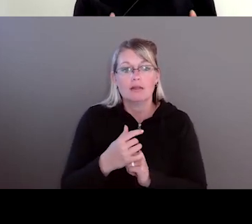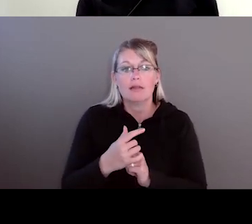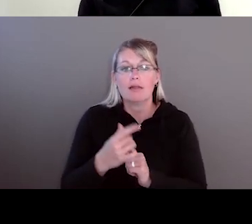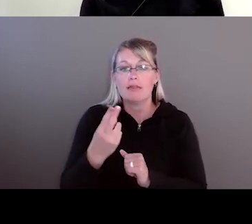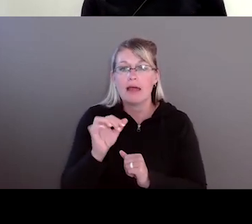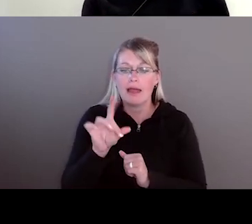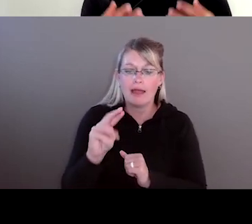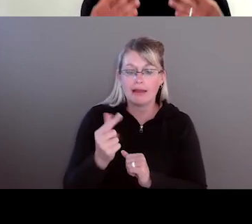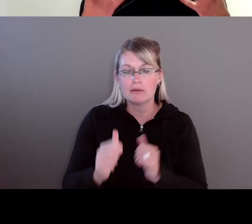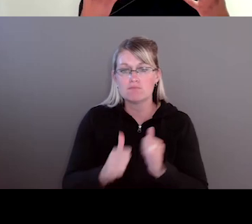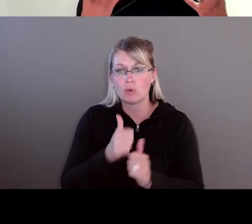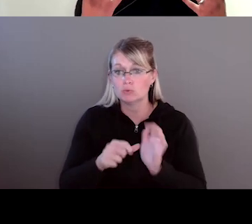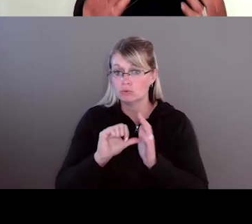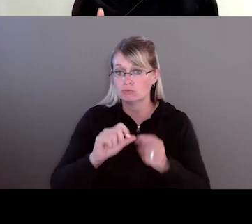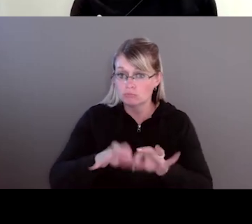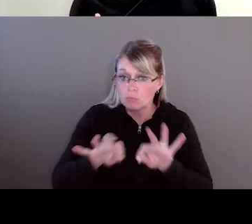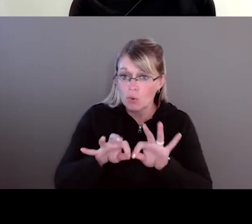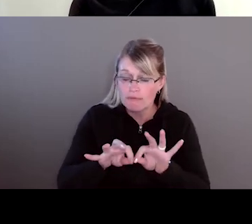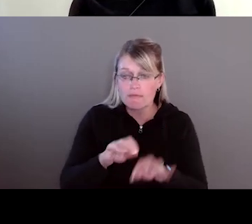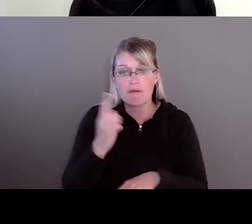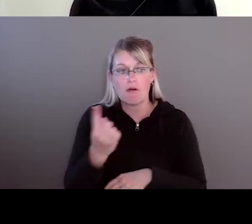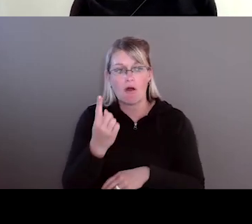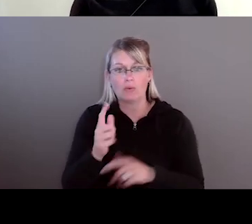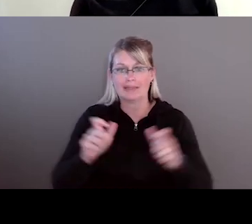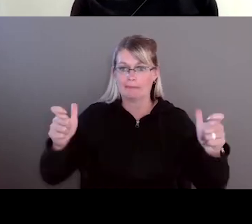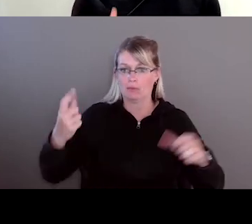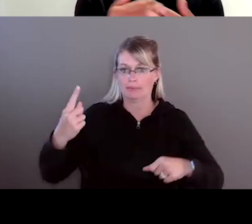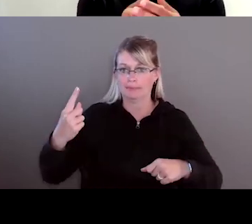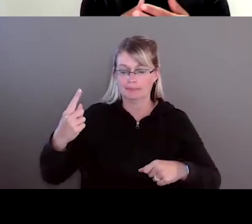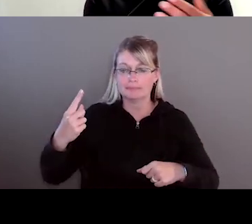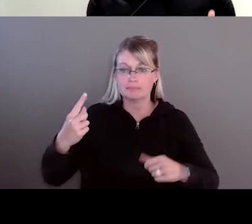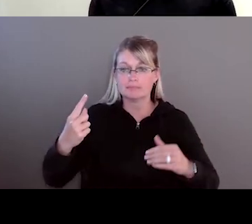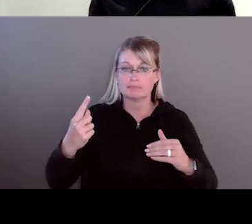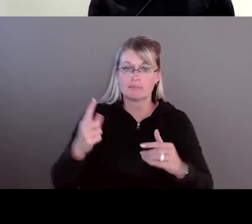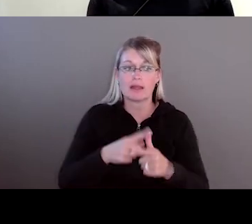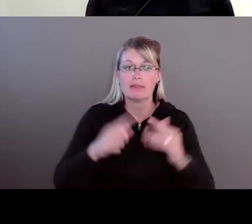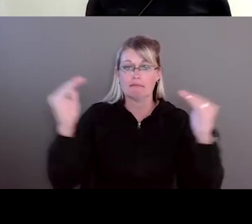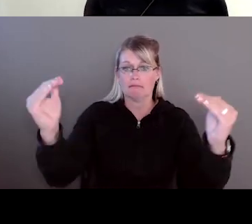most important it was always the largest one and then as we got down to the least important